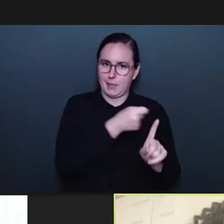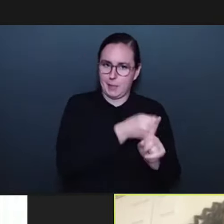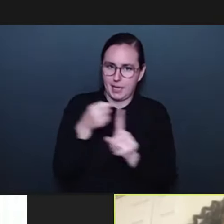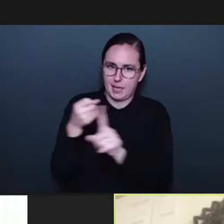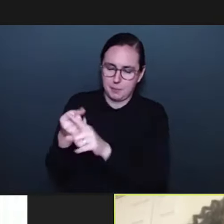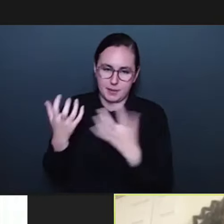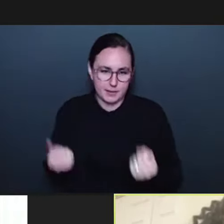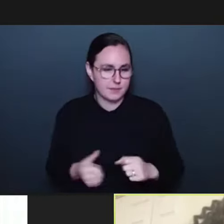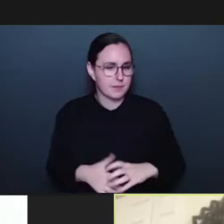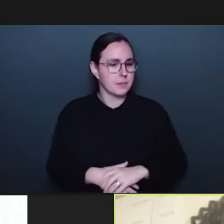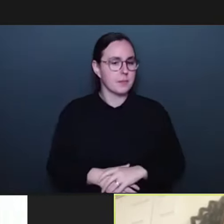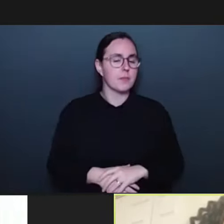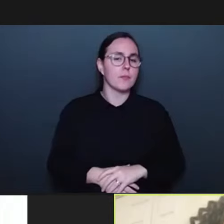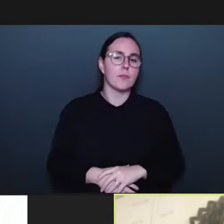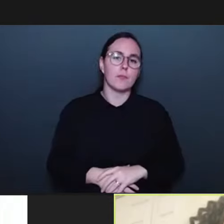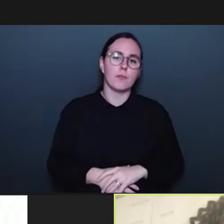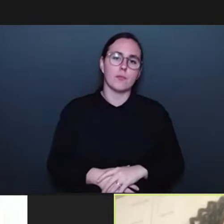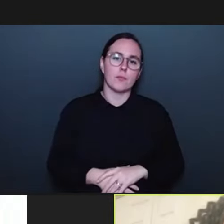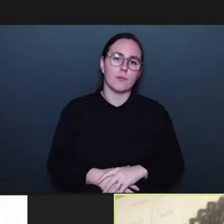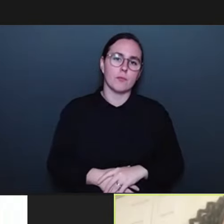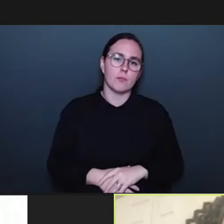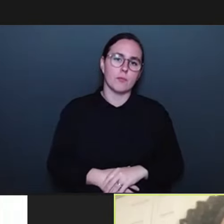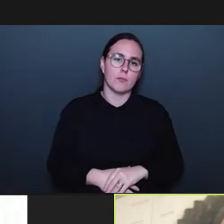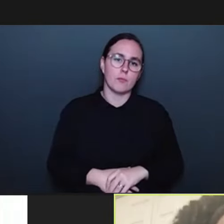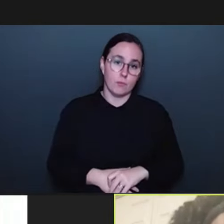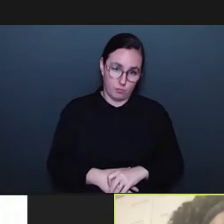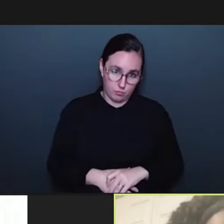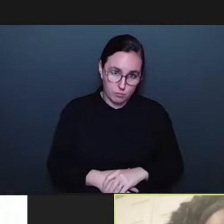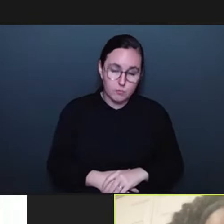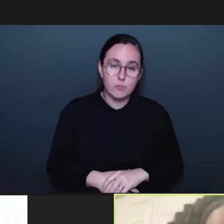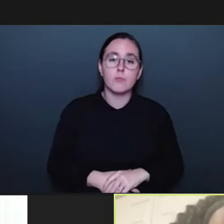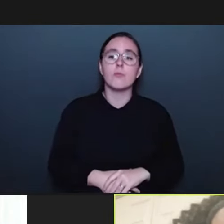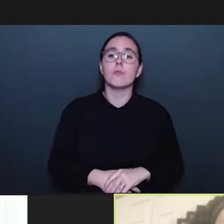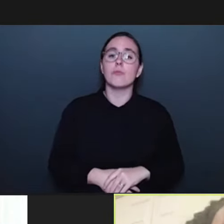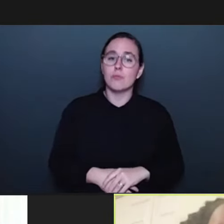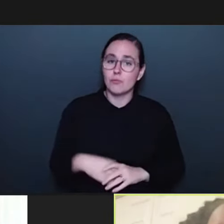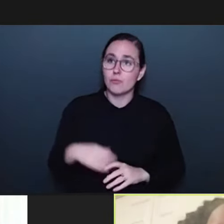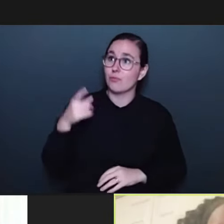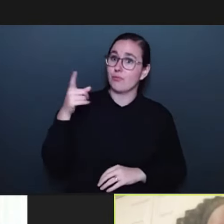the link between climate change and conflict is fuzzy at best. However, there's no denying